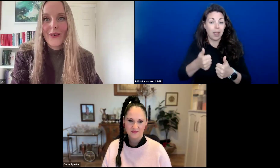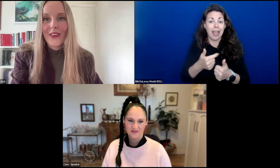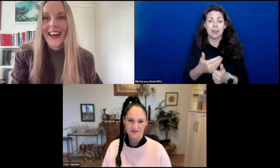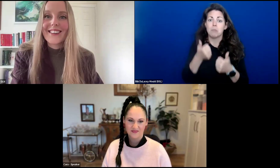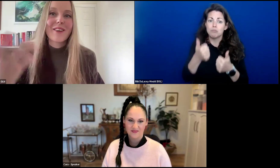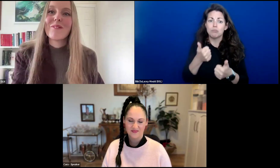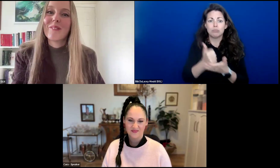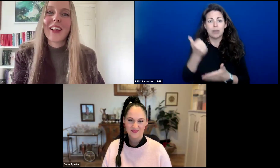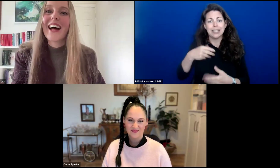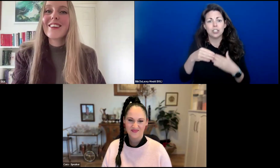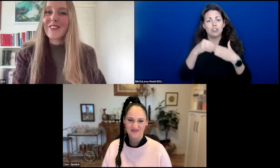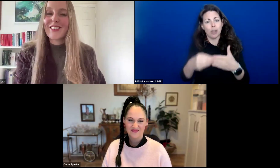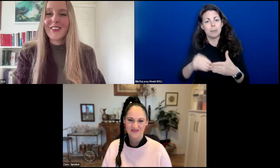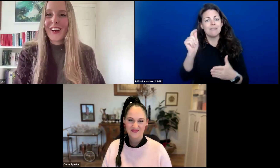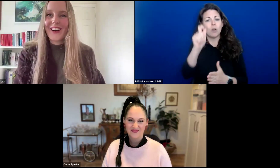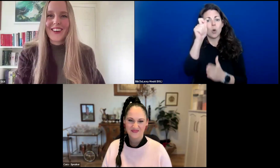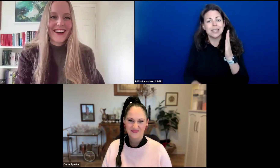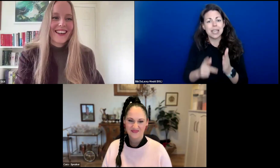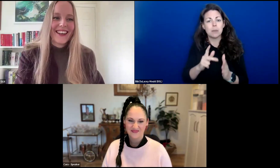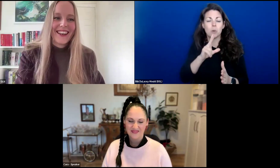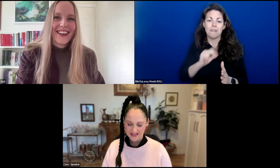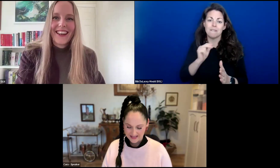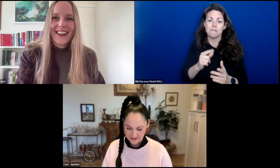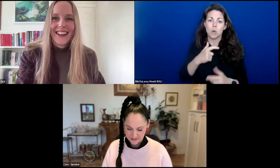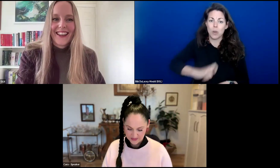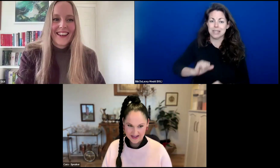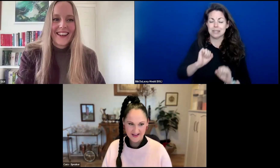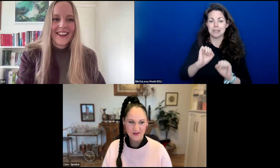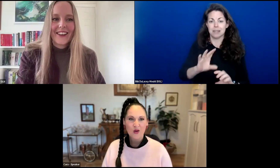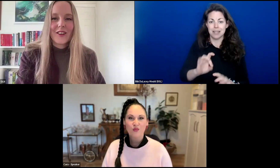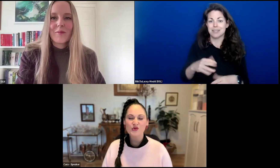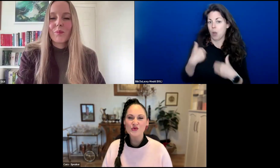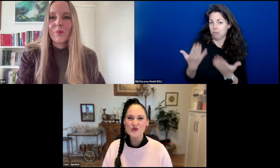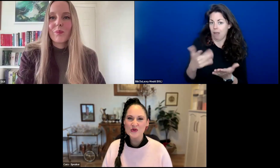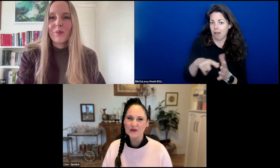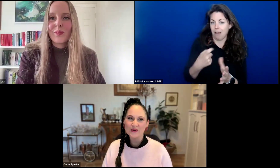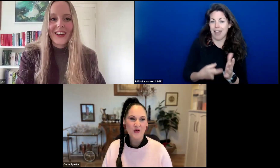So yes we'll hand over to you, Cara. Cara: Thank you, Amelia. Bonjour.